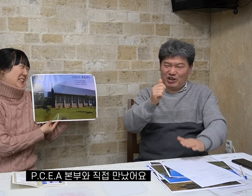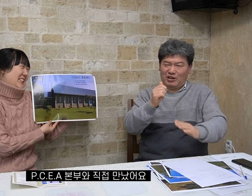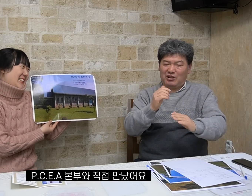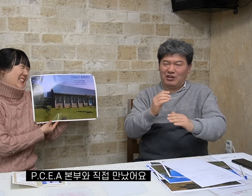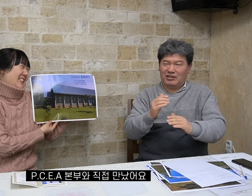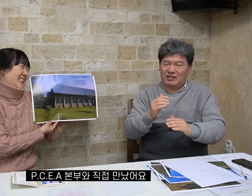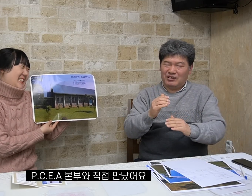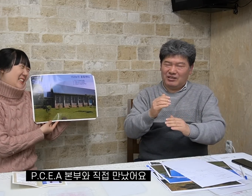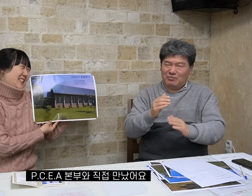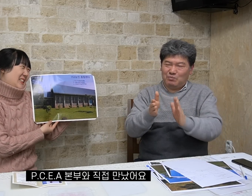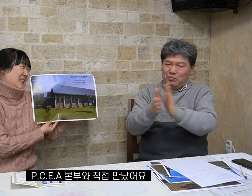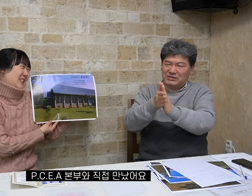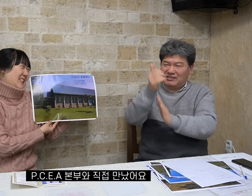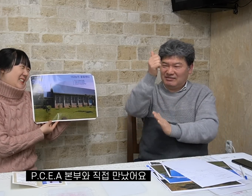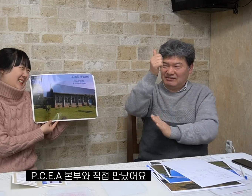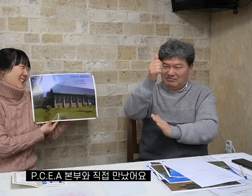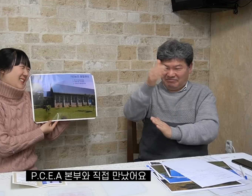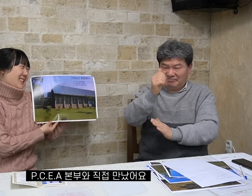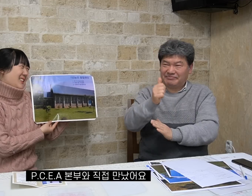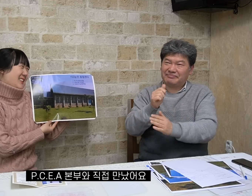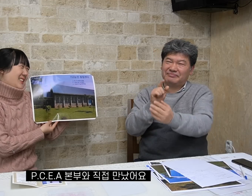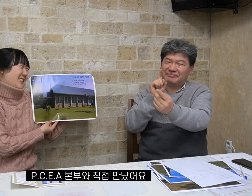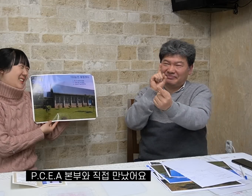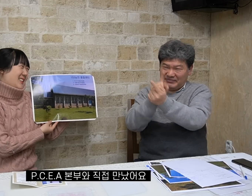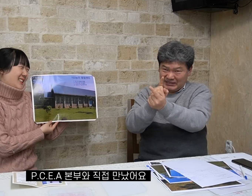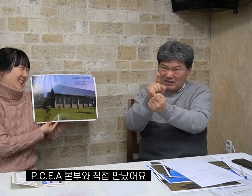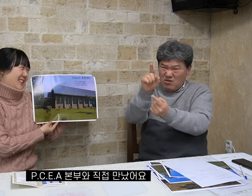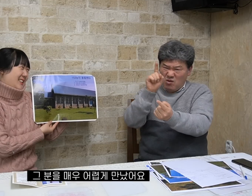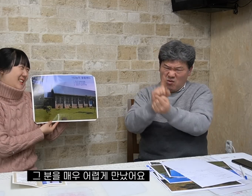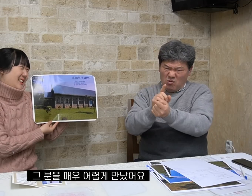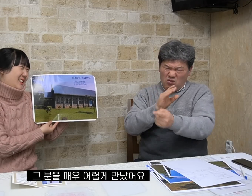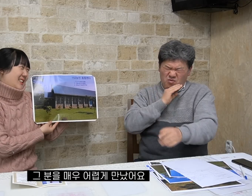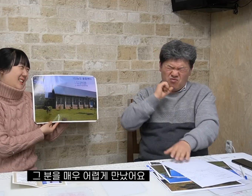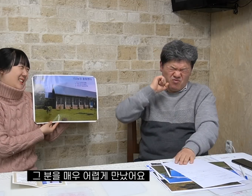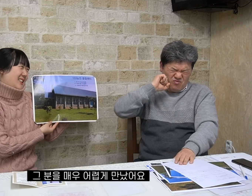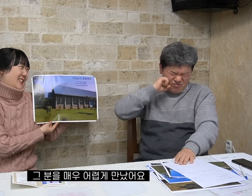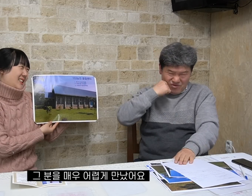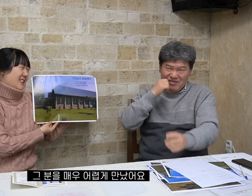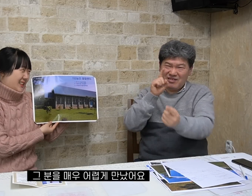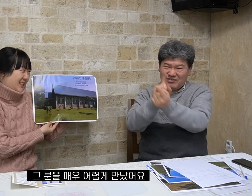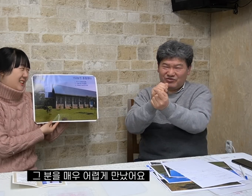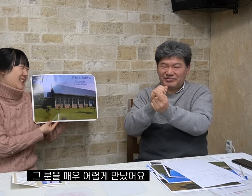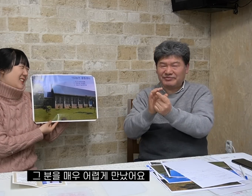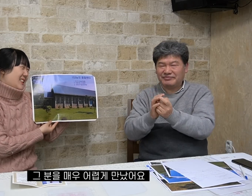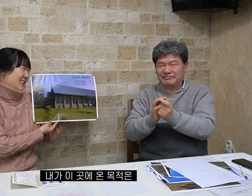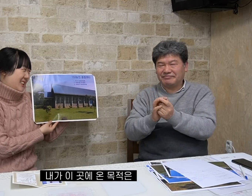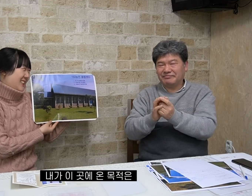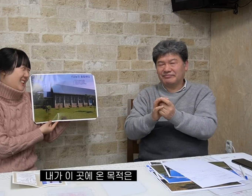I met directly with the P.C.E.A headquarters. It was very difficult to meet him.